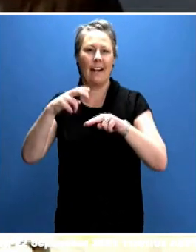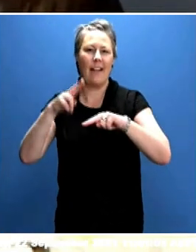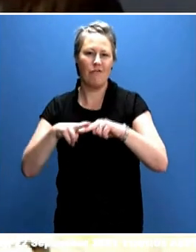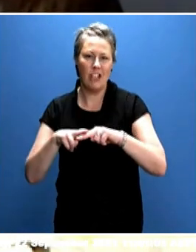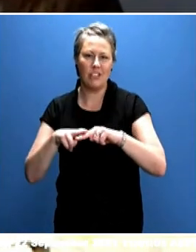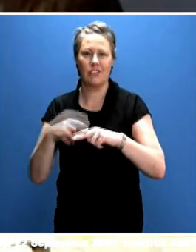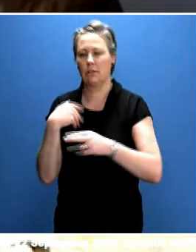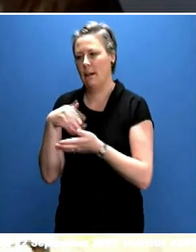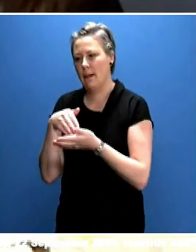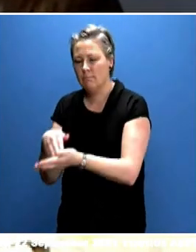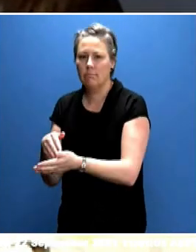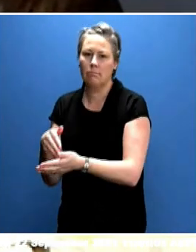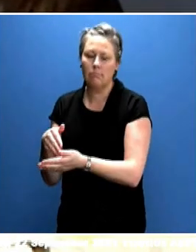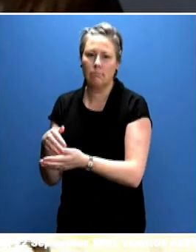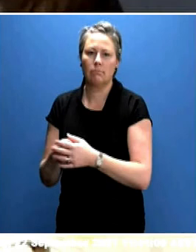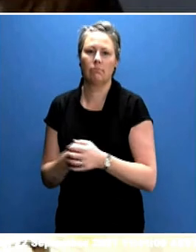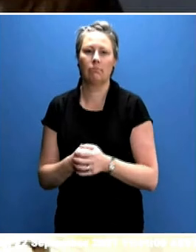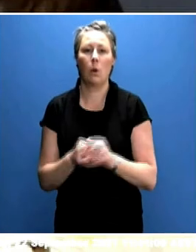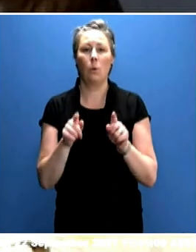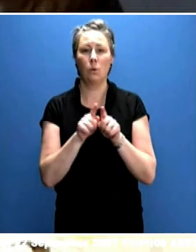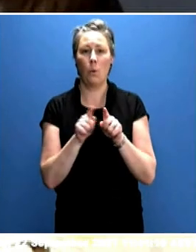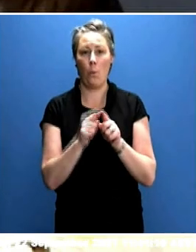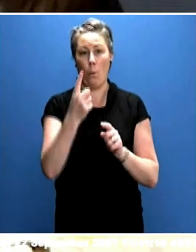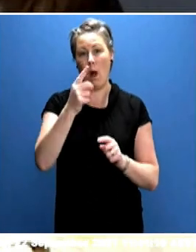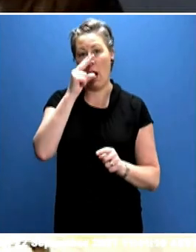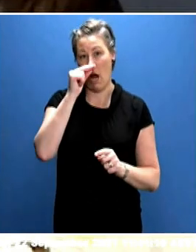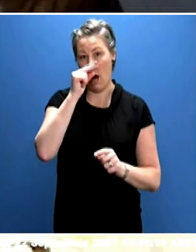I was also counsel at an inquest into the death of a young woman